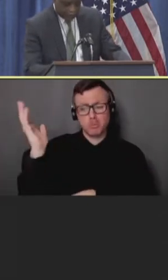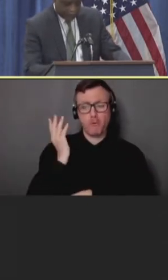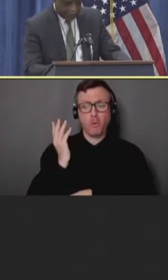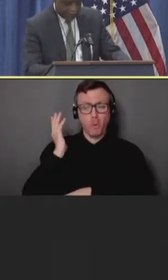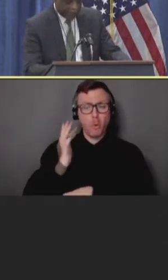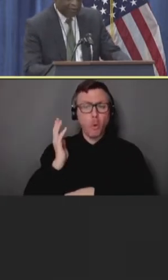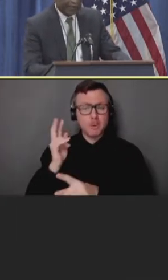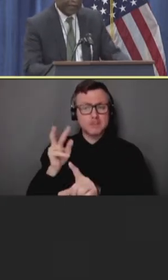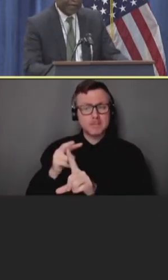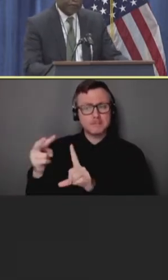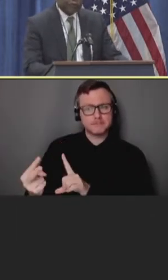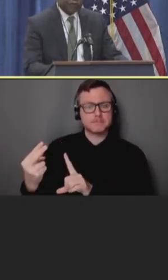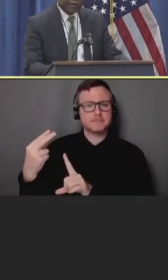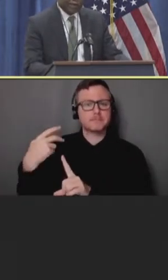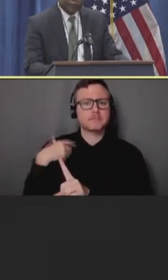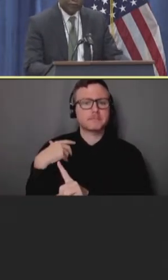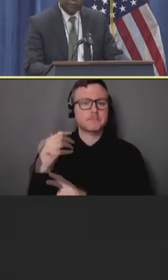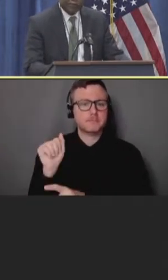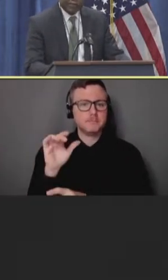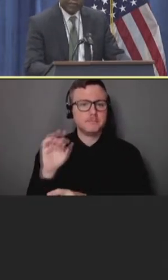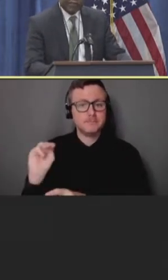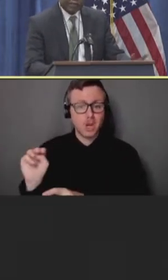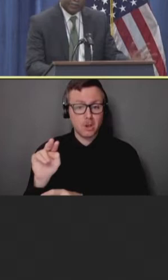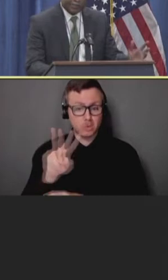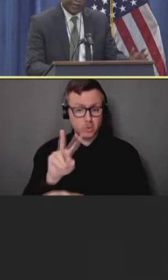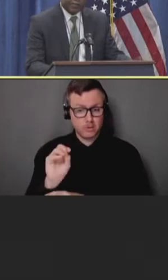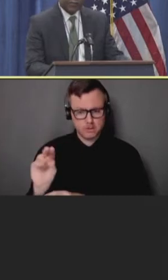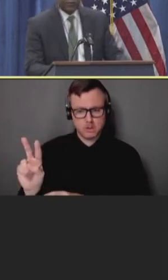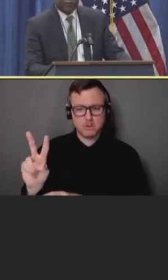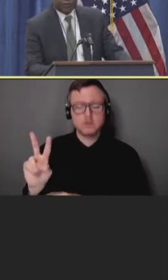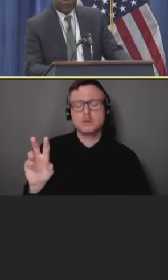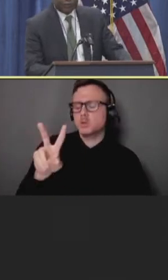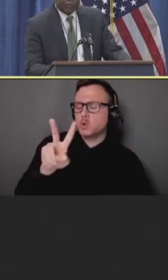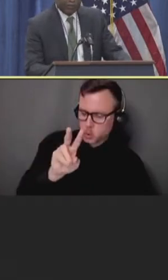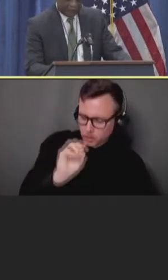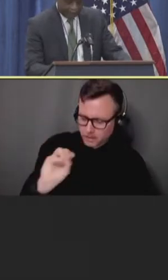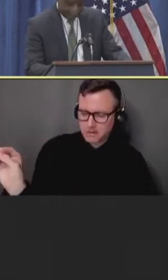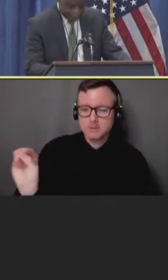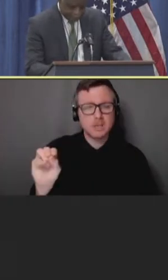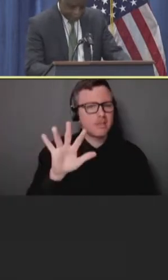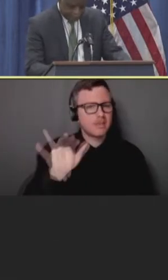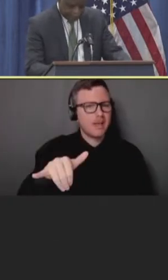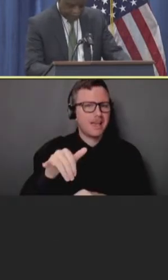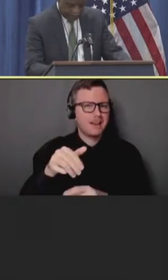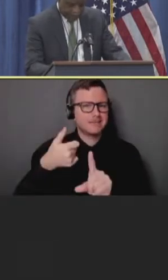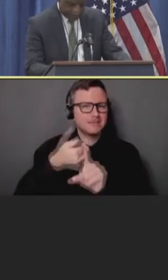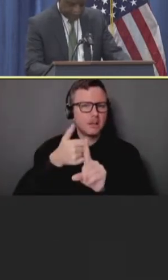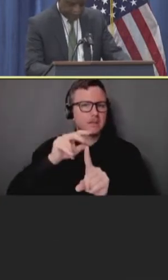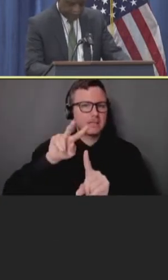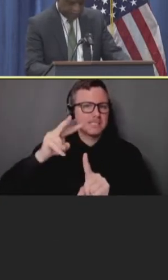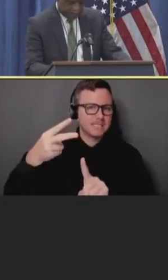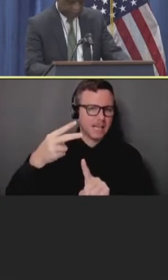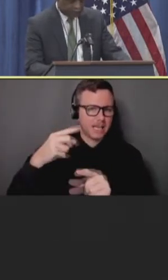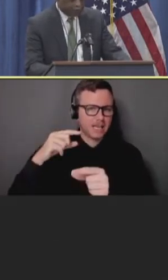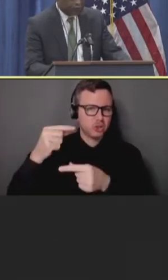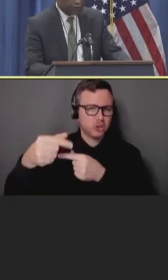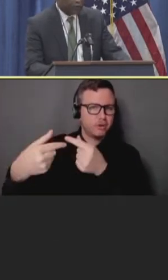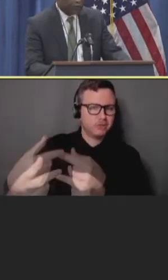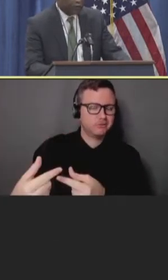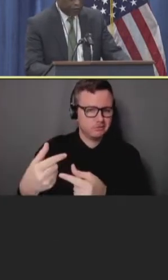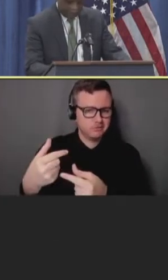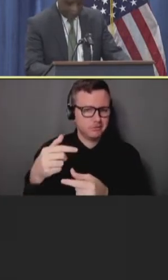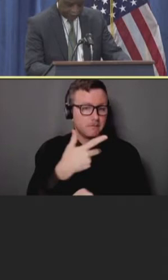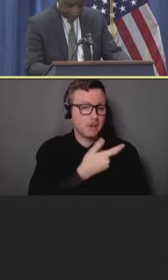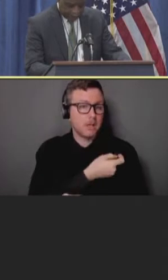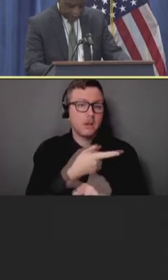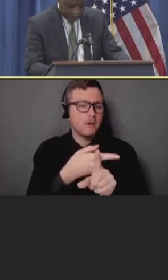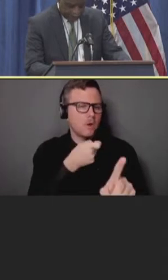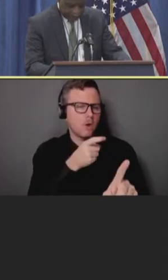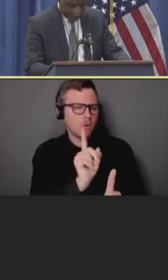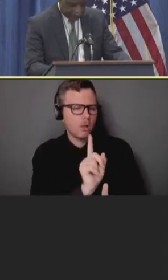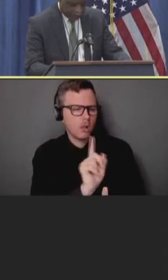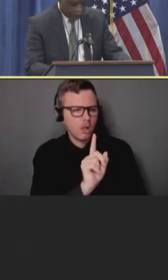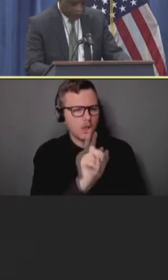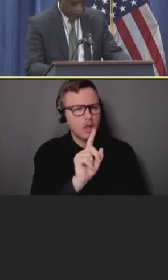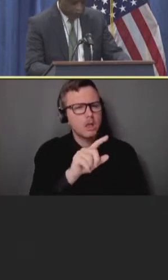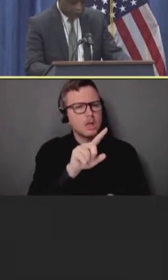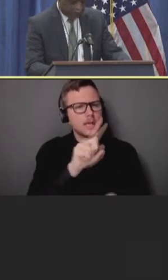that ACAM2000 was a -- is a second-generation vaccine. It was grown out of single clones and